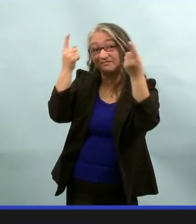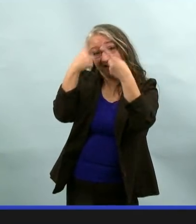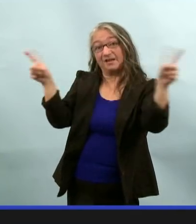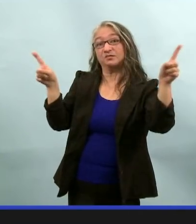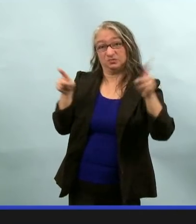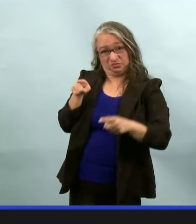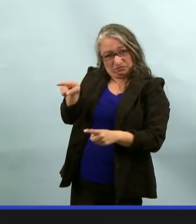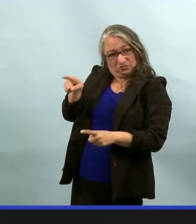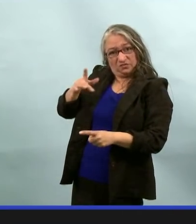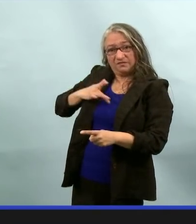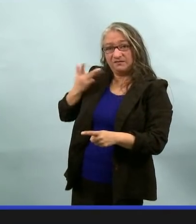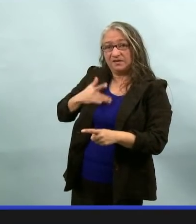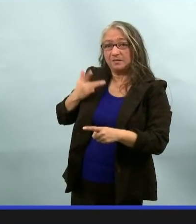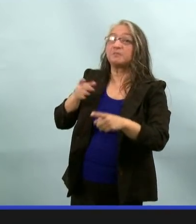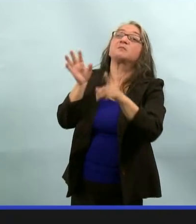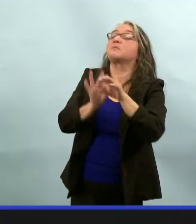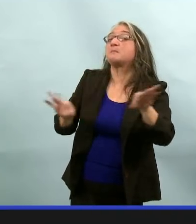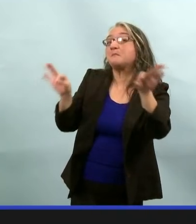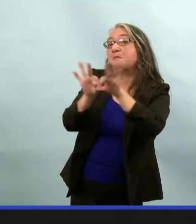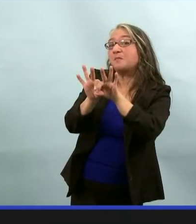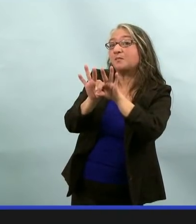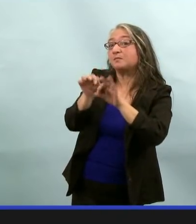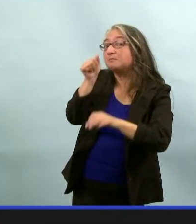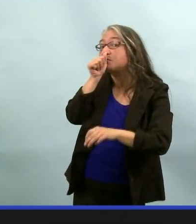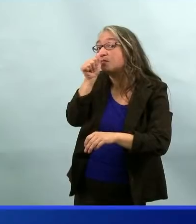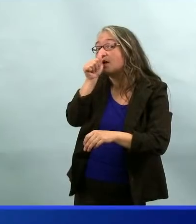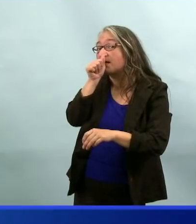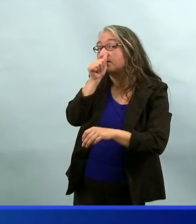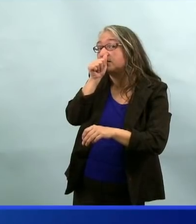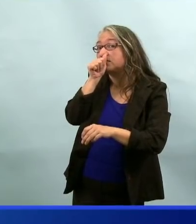related to the spread of omicron manitoba well at this point we still have to learn